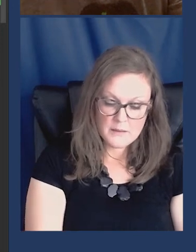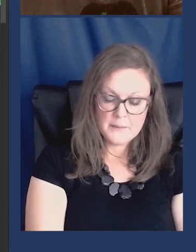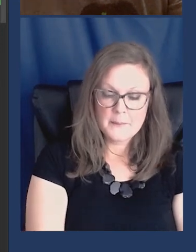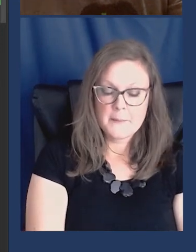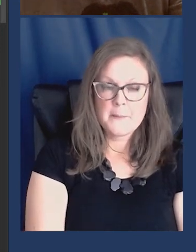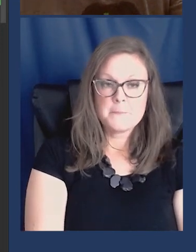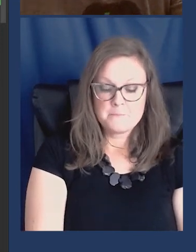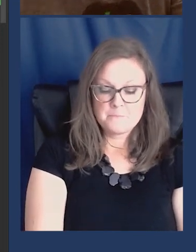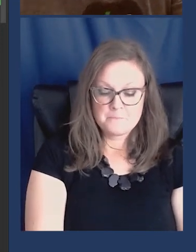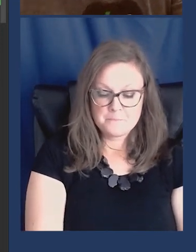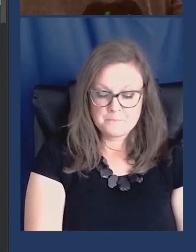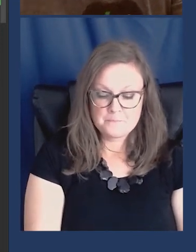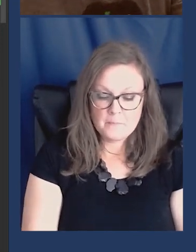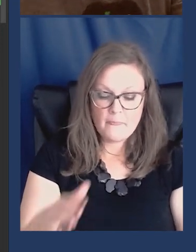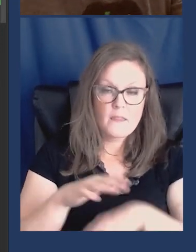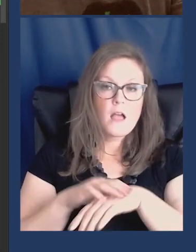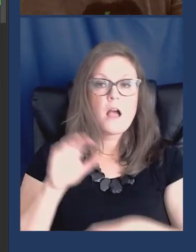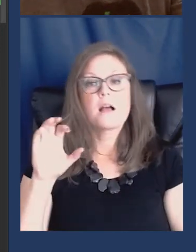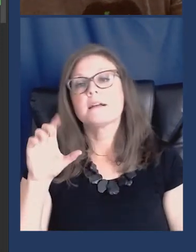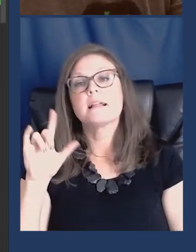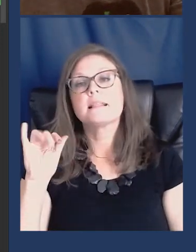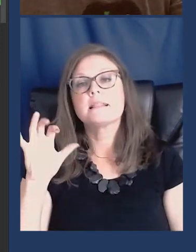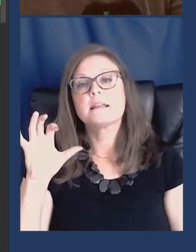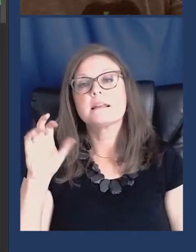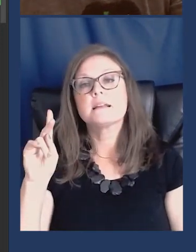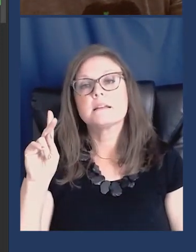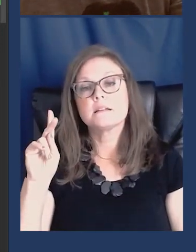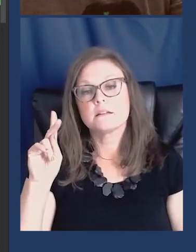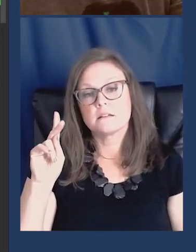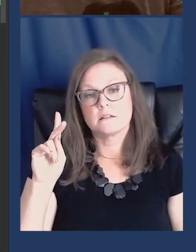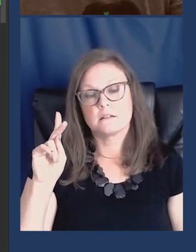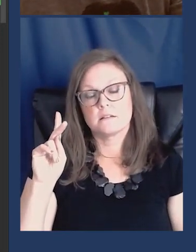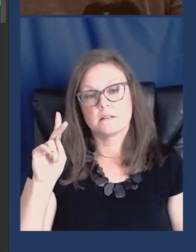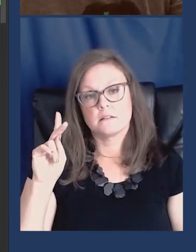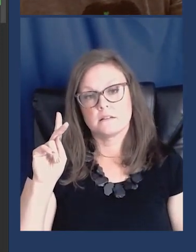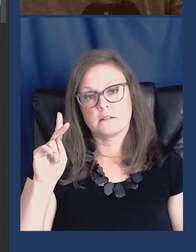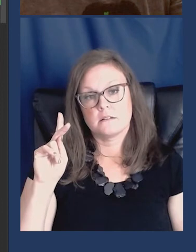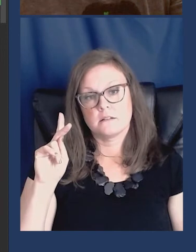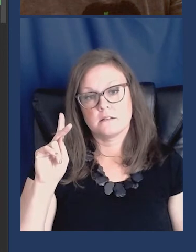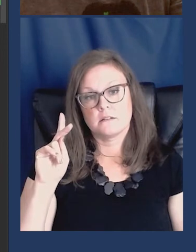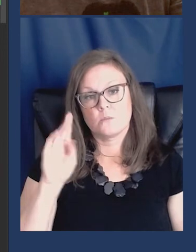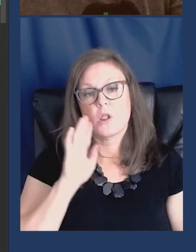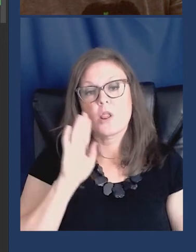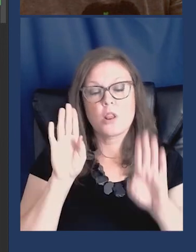On-click to Leaderboard close. We're going to hook it up to